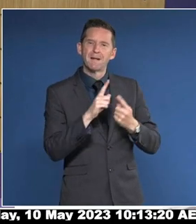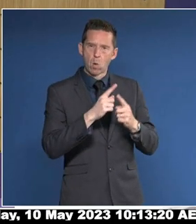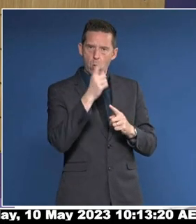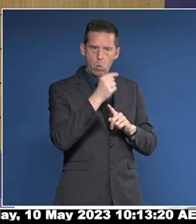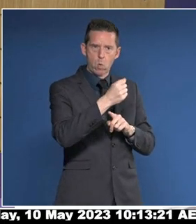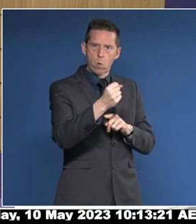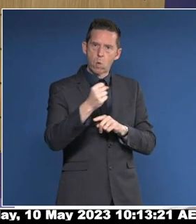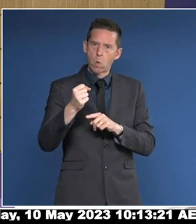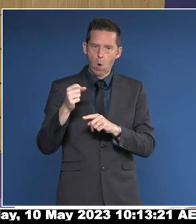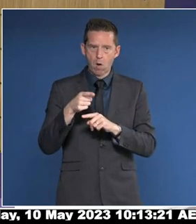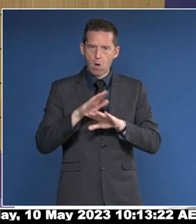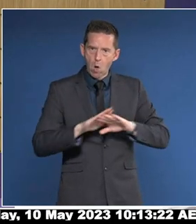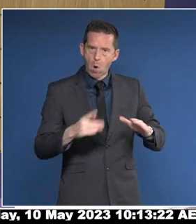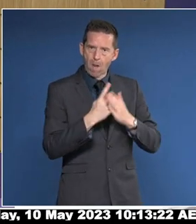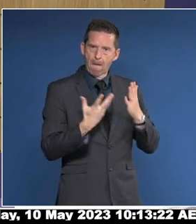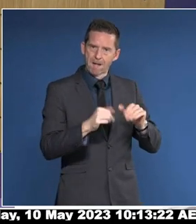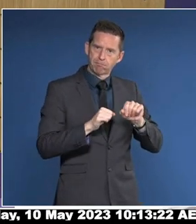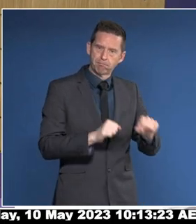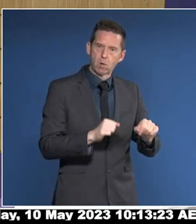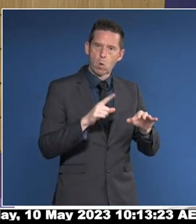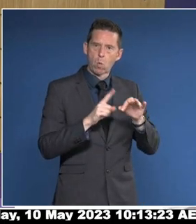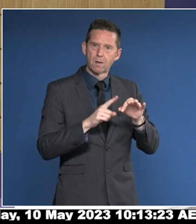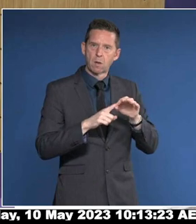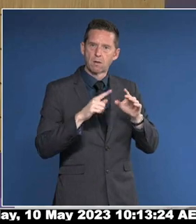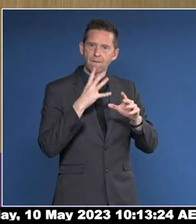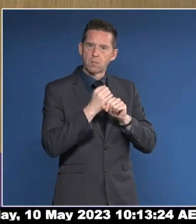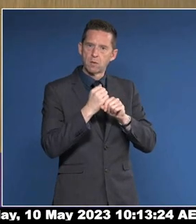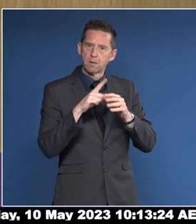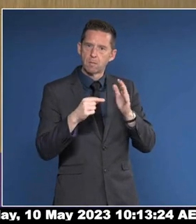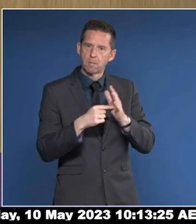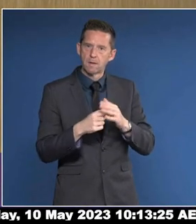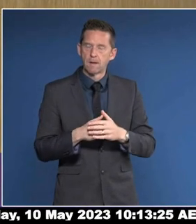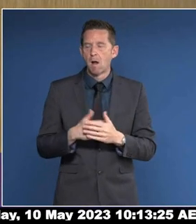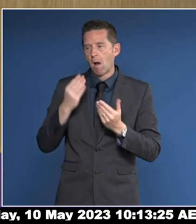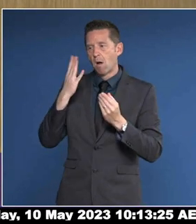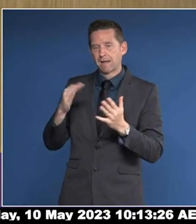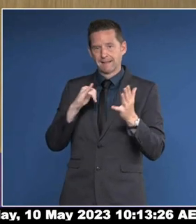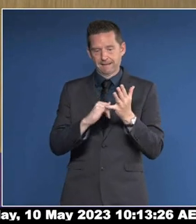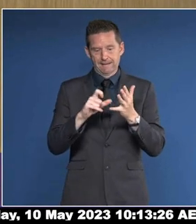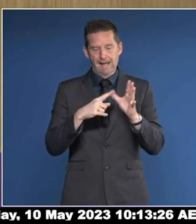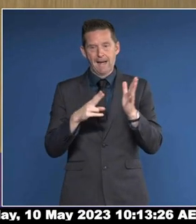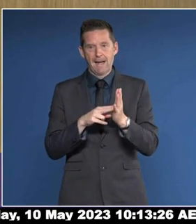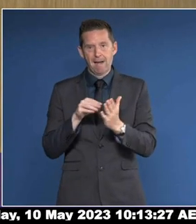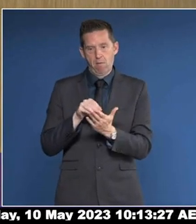SCAN was actually enshrined in legislation in 2005, and the way the